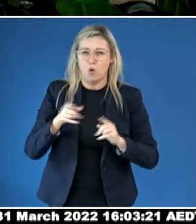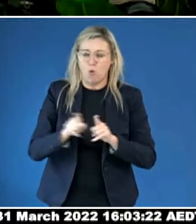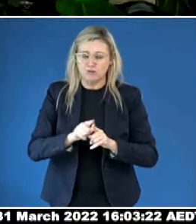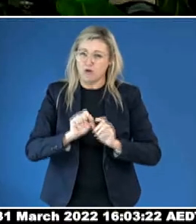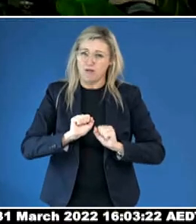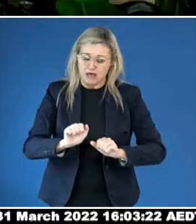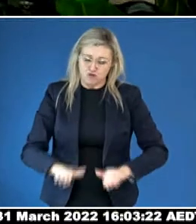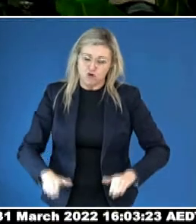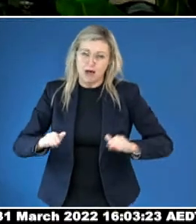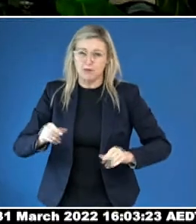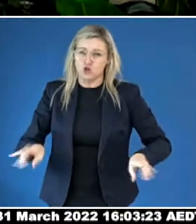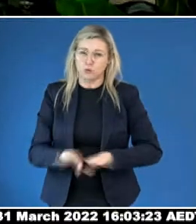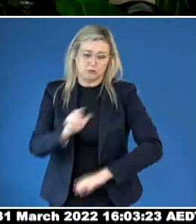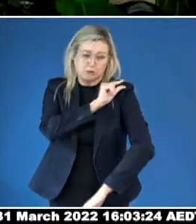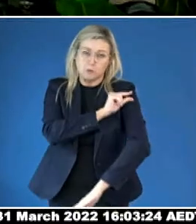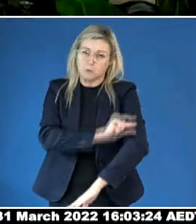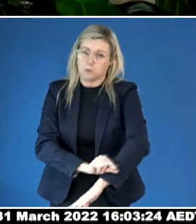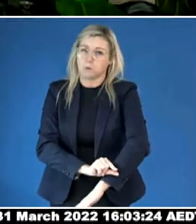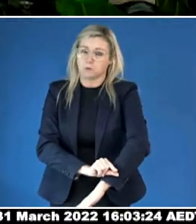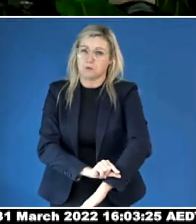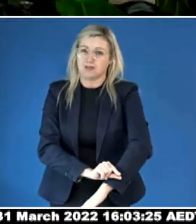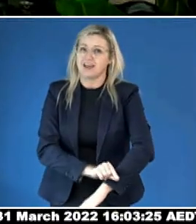And that's where we see people think there is something wrong with them.